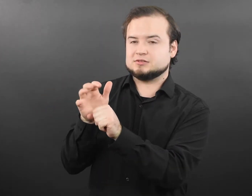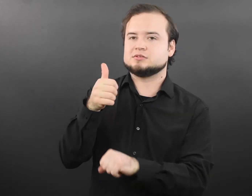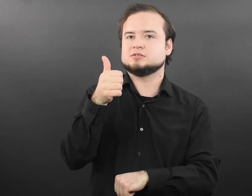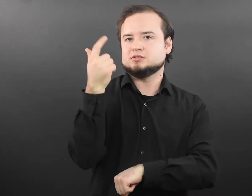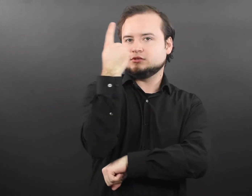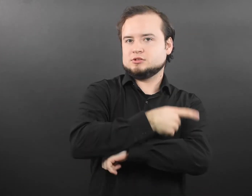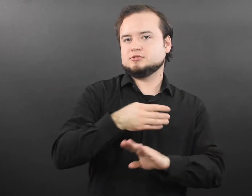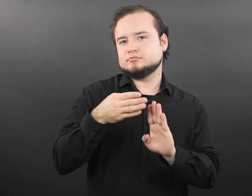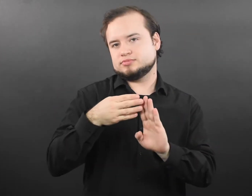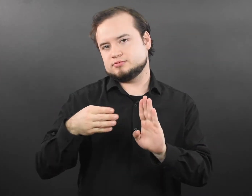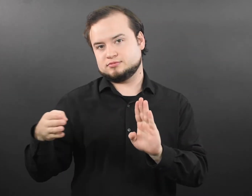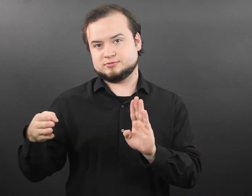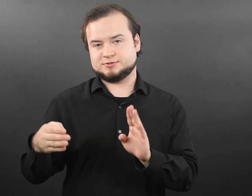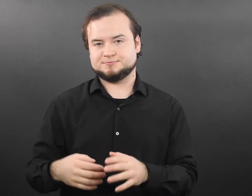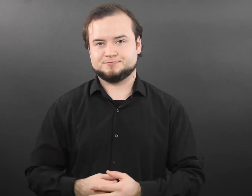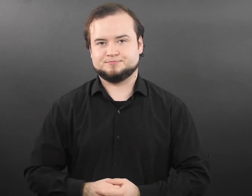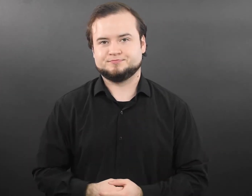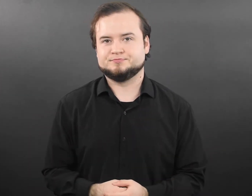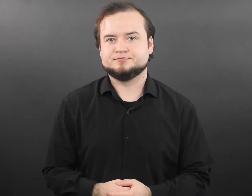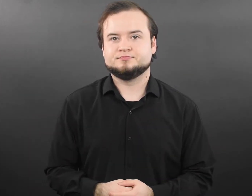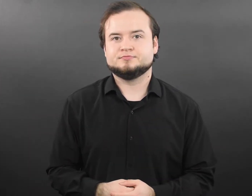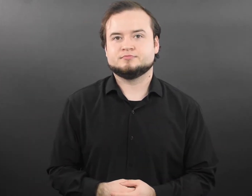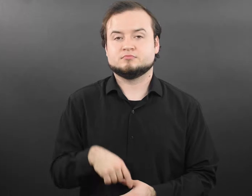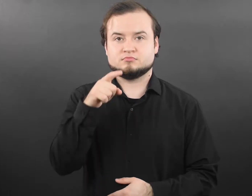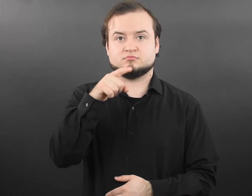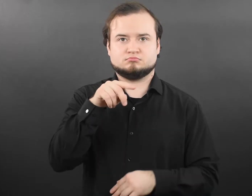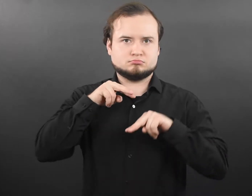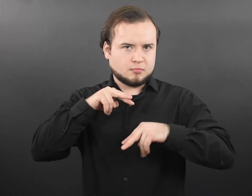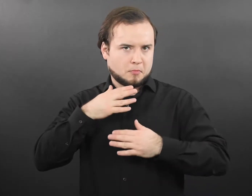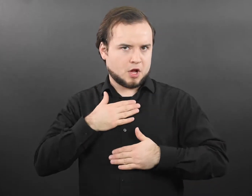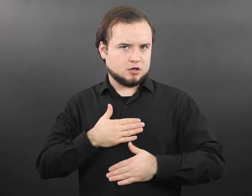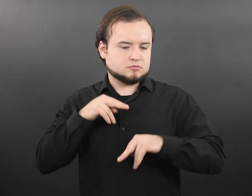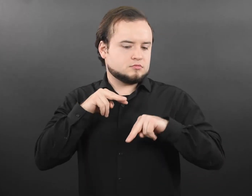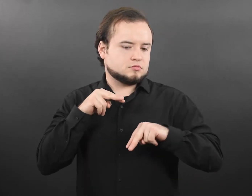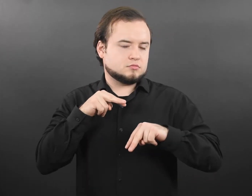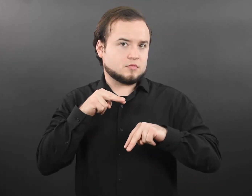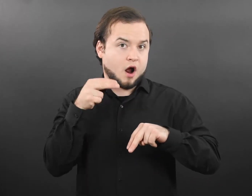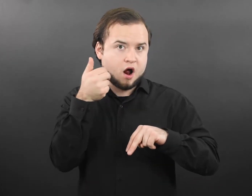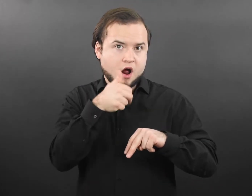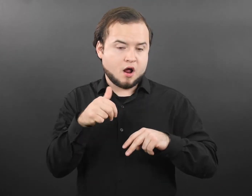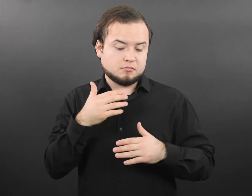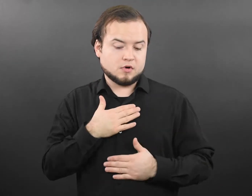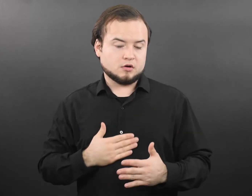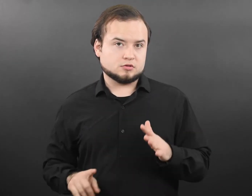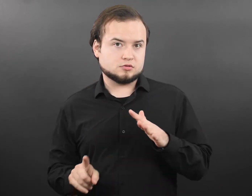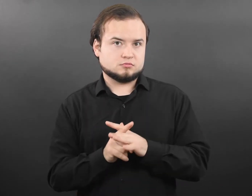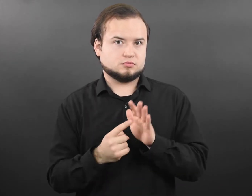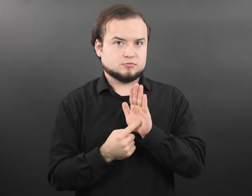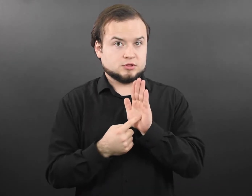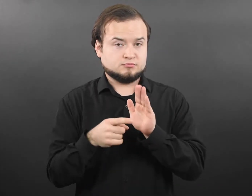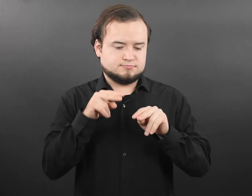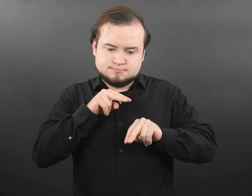• Watch for symptoms for 10 days.